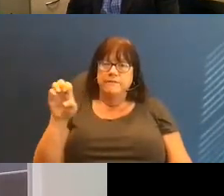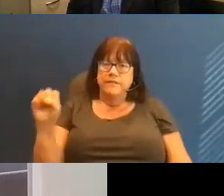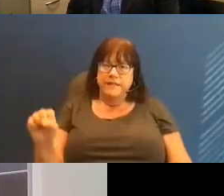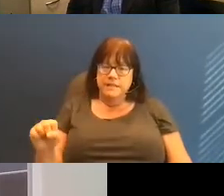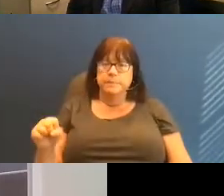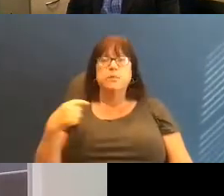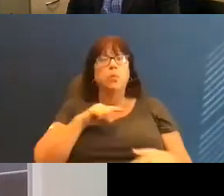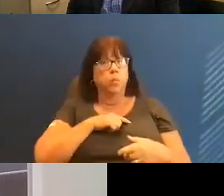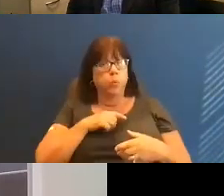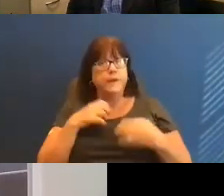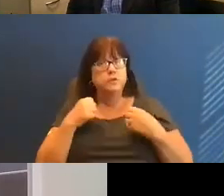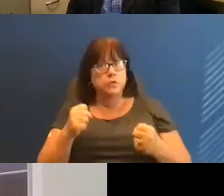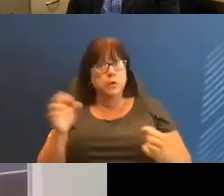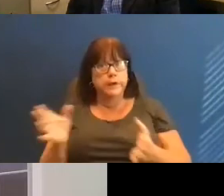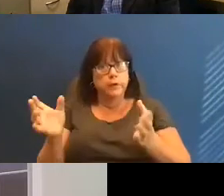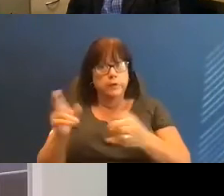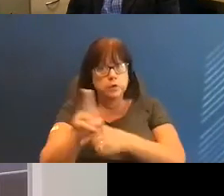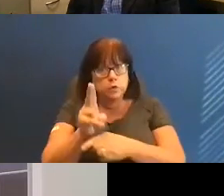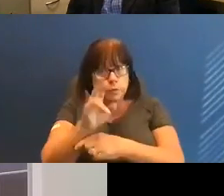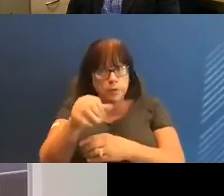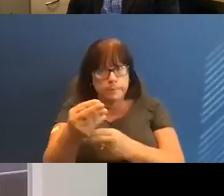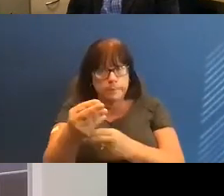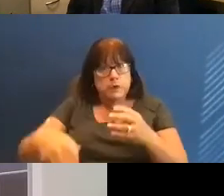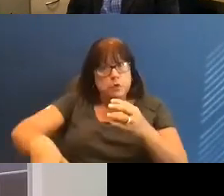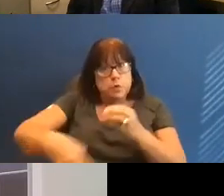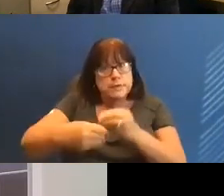strongly encourage faculty to use these materials to supplement or even replace a commercial